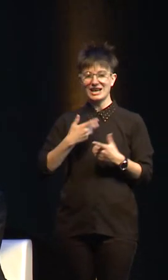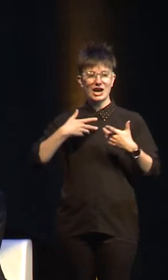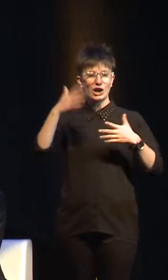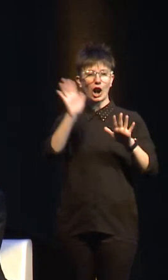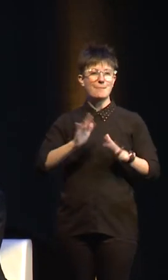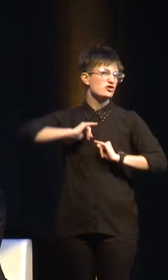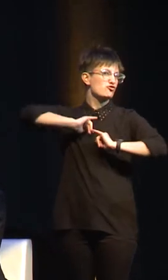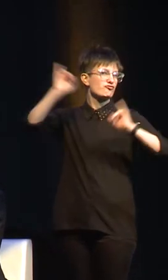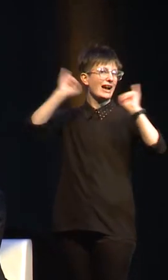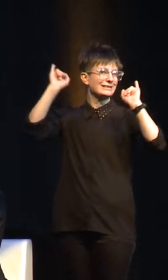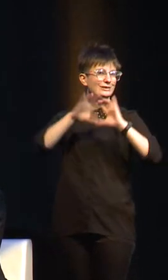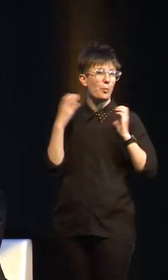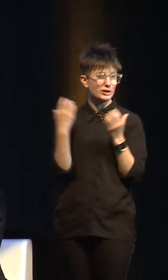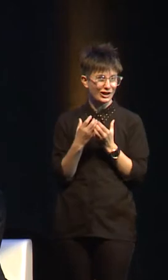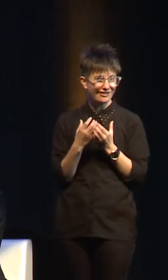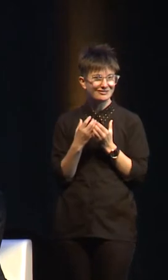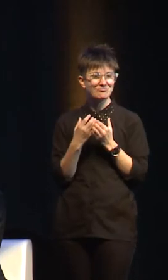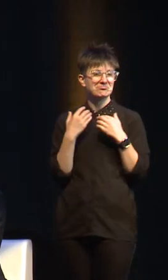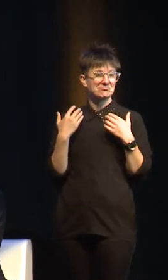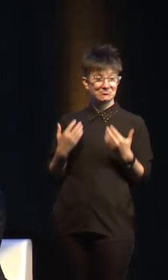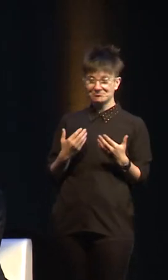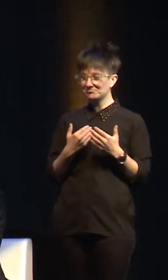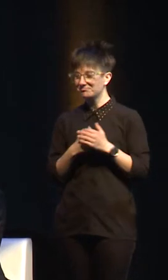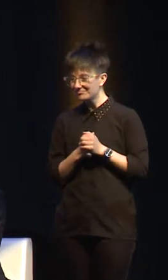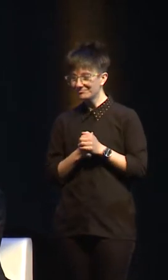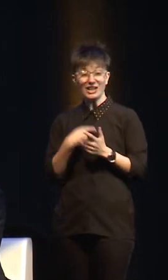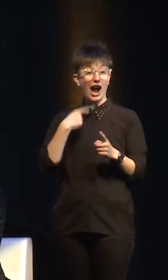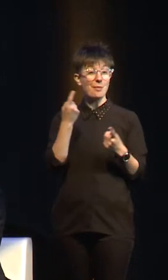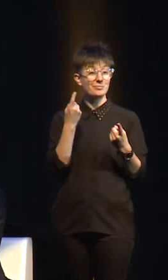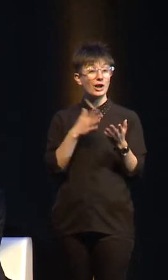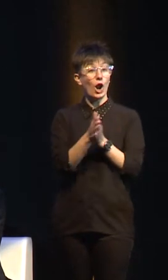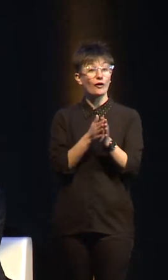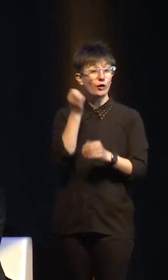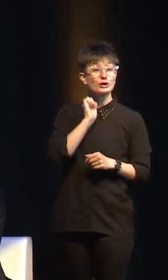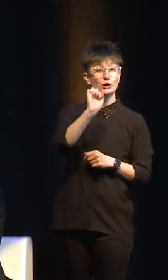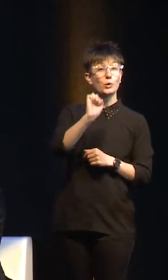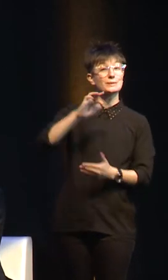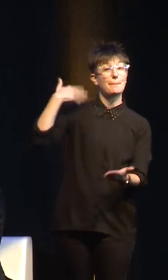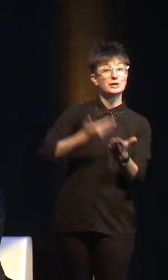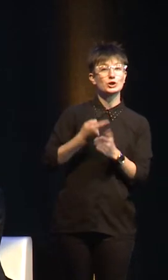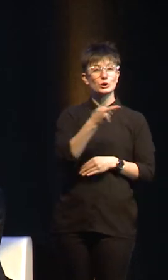Minister Shaw: Well I look forward to your submission to Select Committee. It’s a good